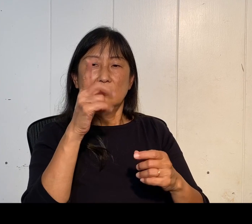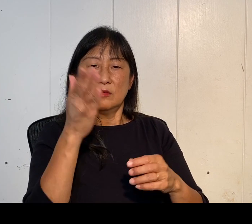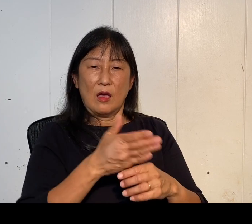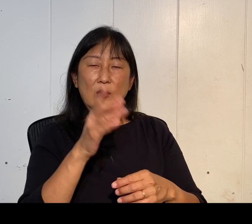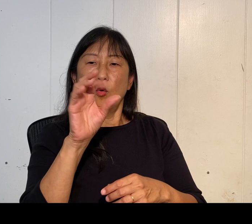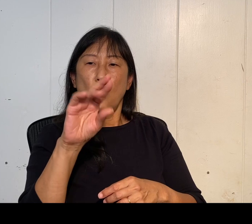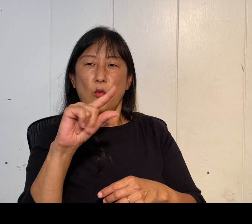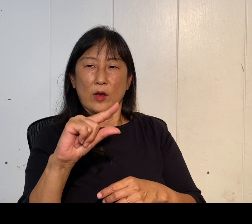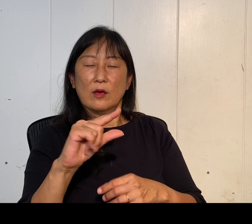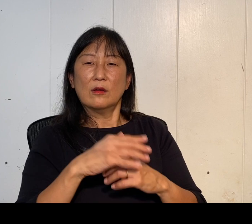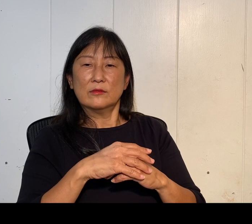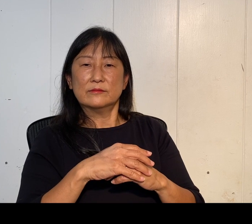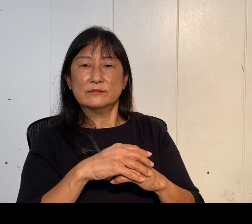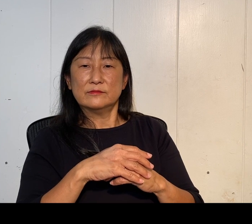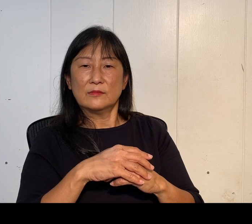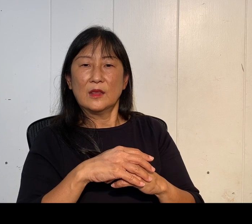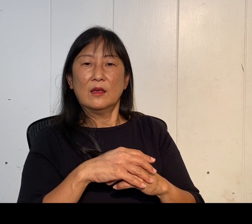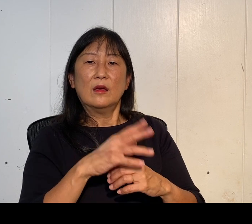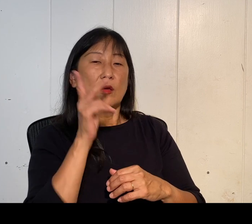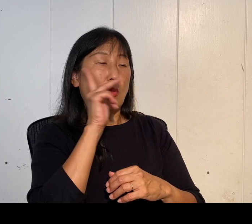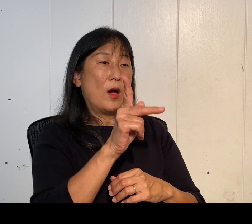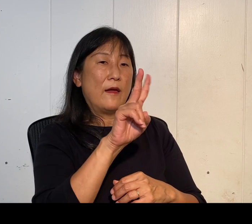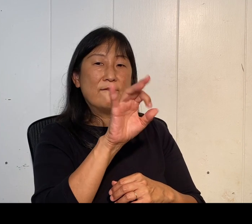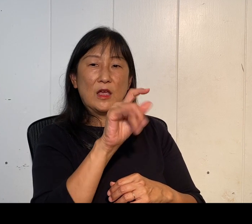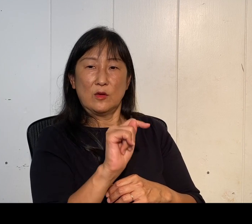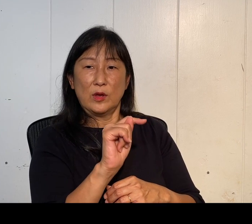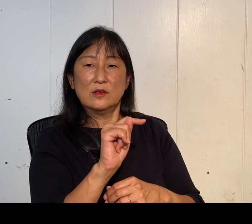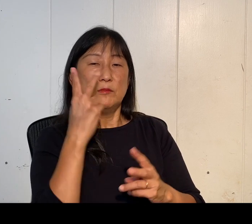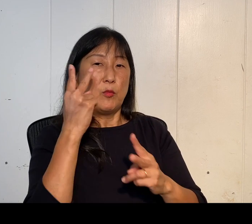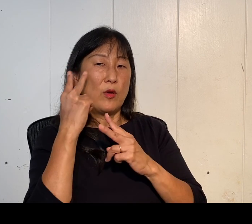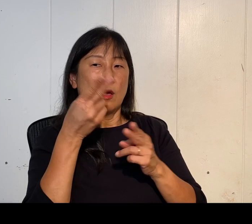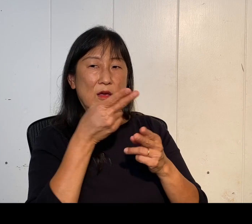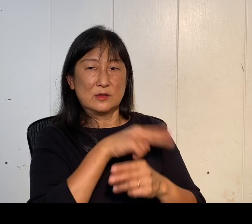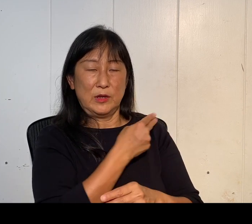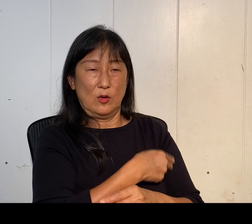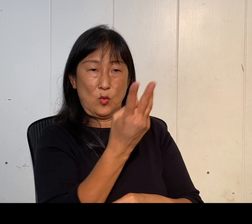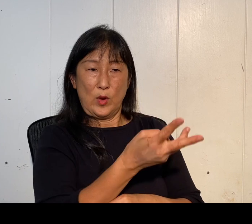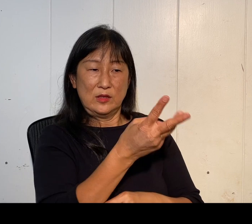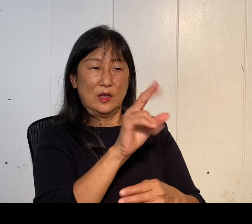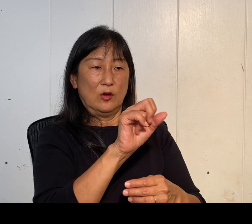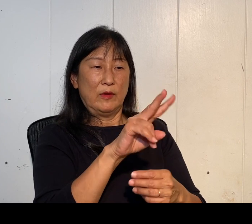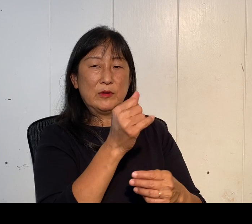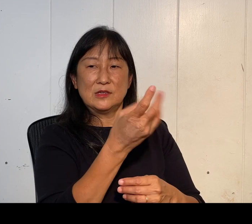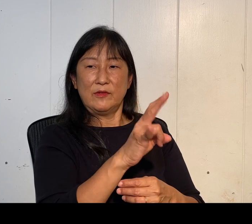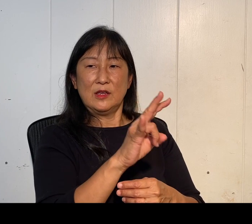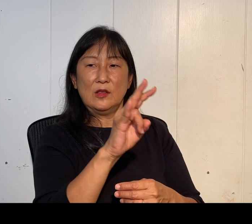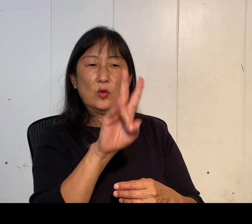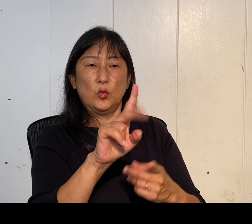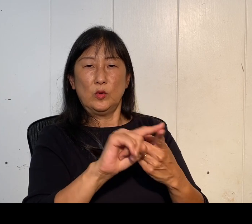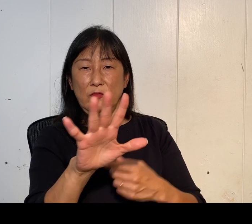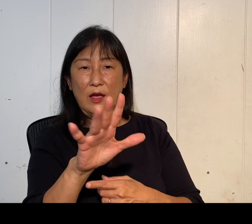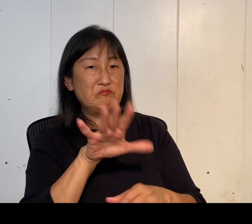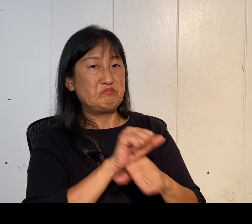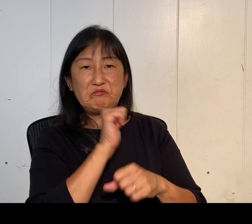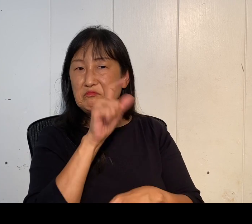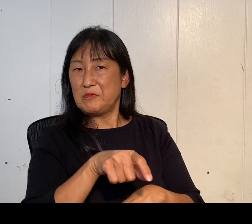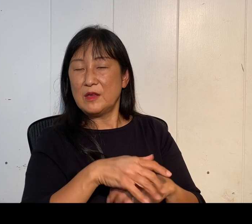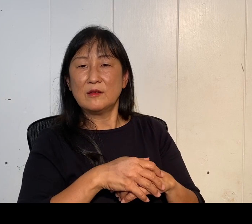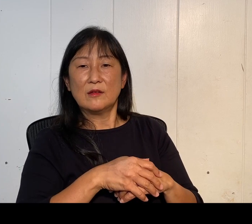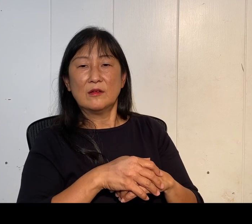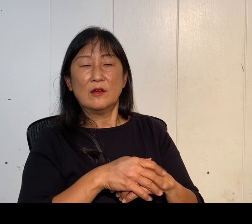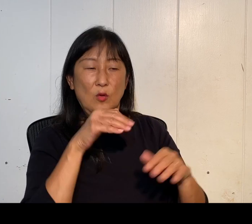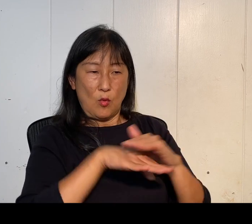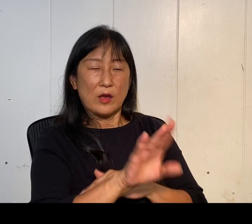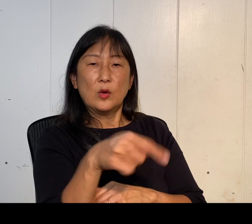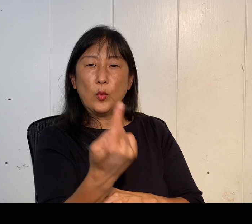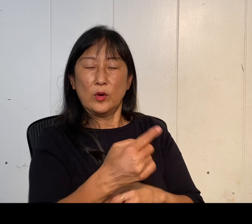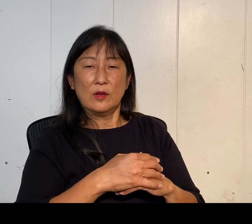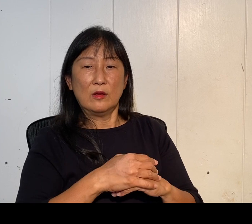On the west side, Kauai Veterans Memorial Hospital’s clinic is open for ages 5-11 this Wednesday, November 17, from 2 to 5 p.m. No appointments are needed at KVMH, it is walk-in